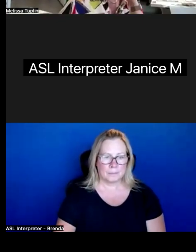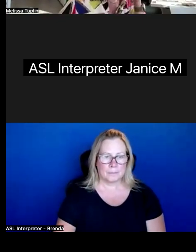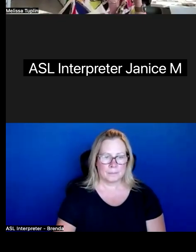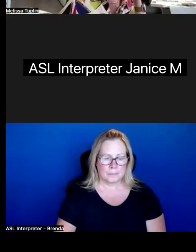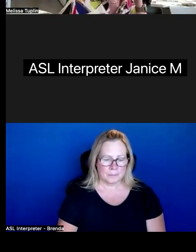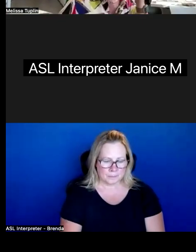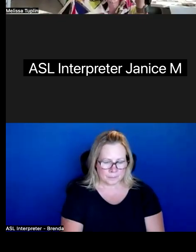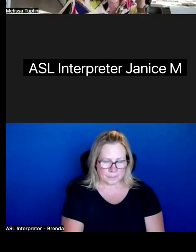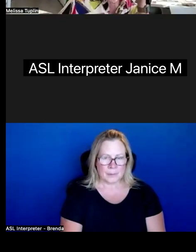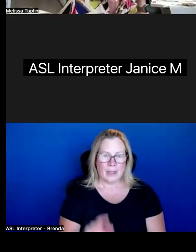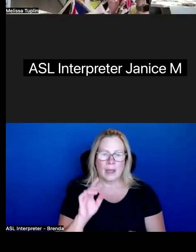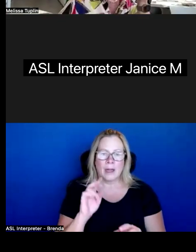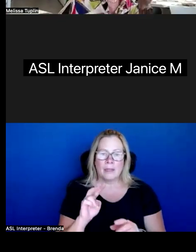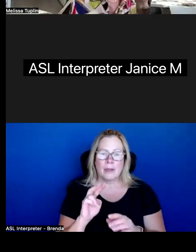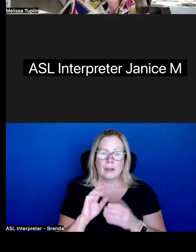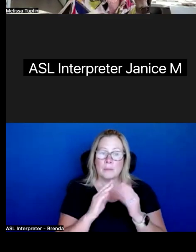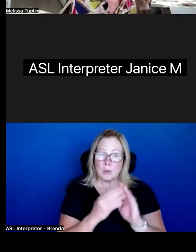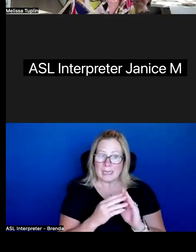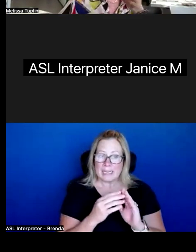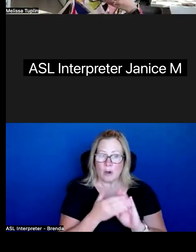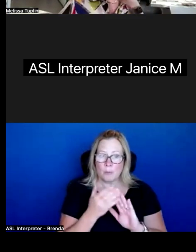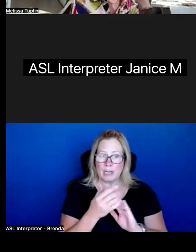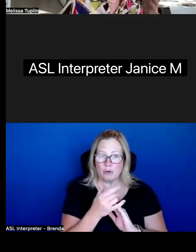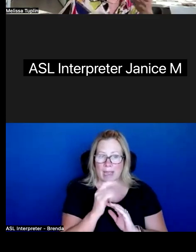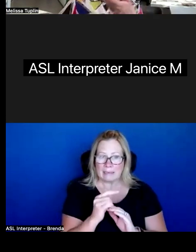The first is that we know that the administrative effort of completing